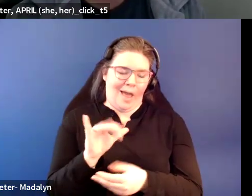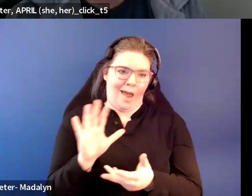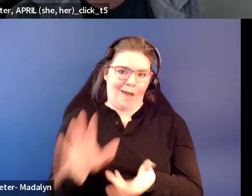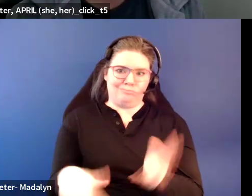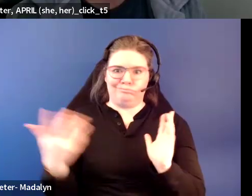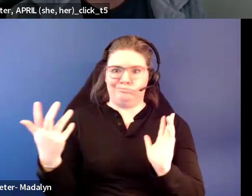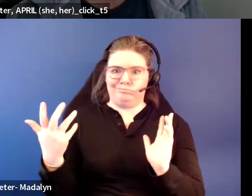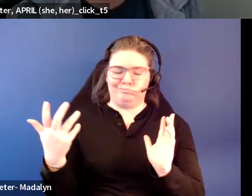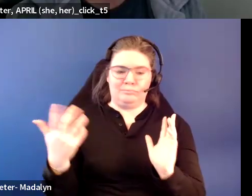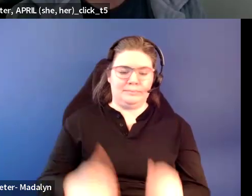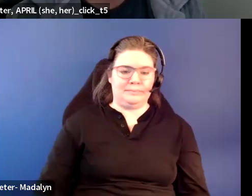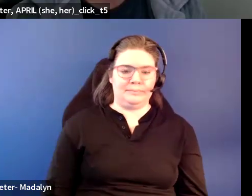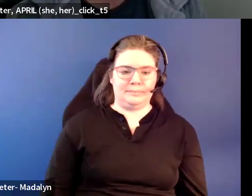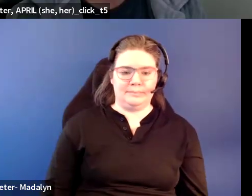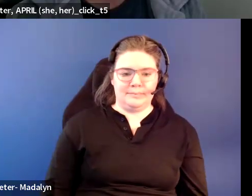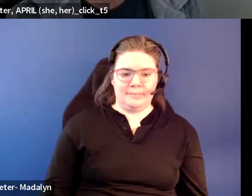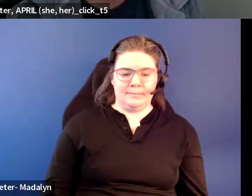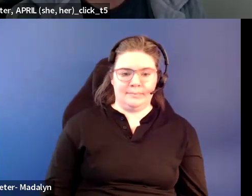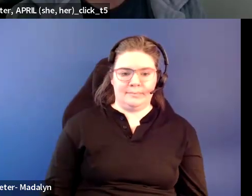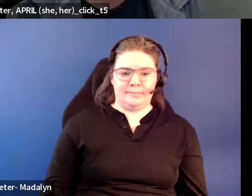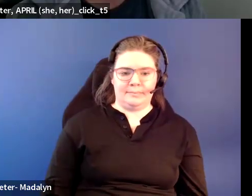Carolyn Grawi: It's just kind of interesting how things are are set up, but